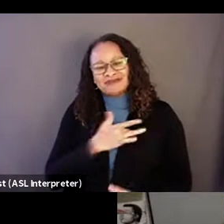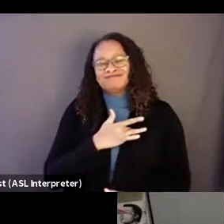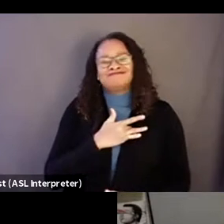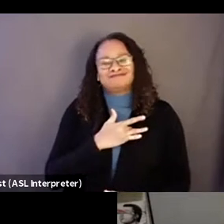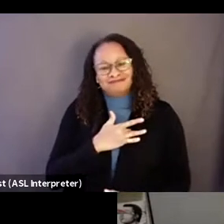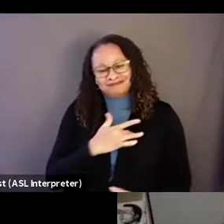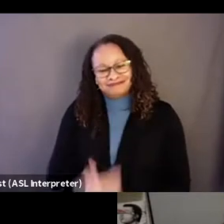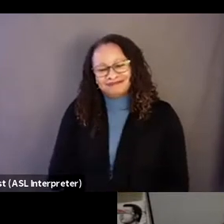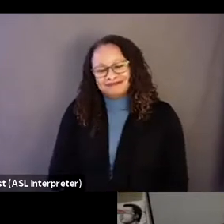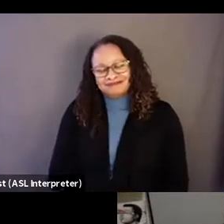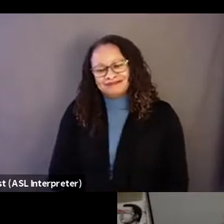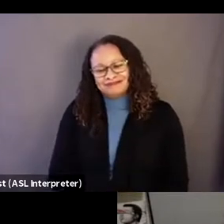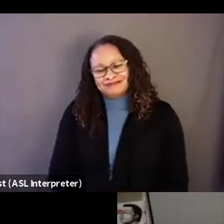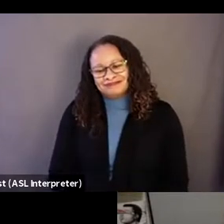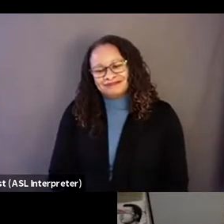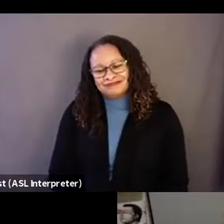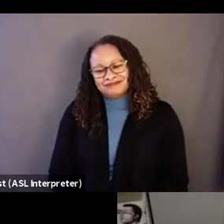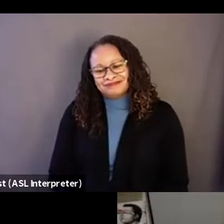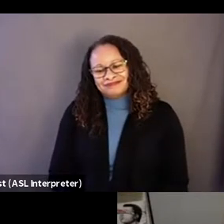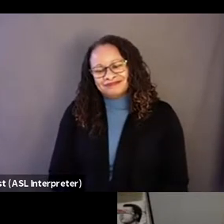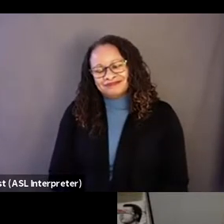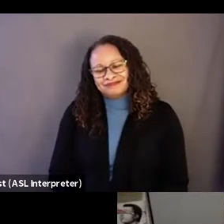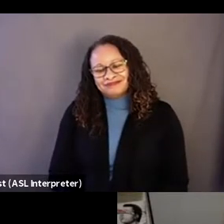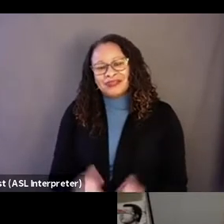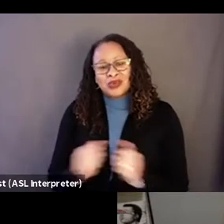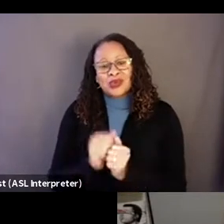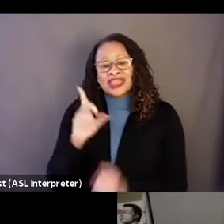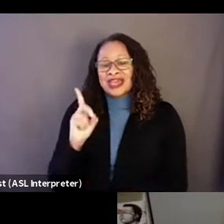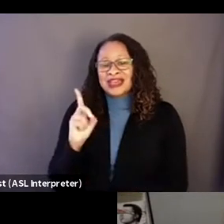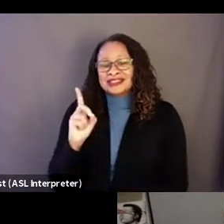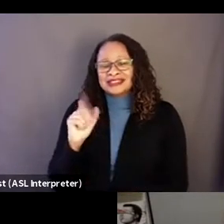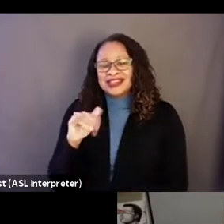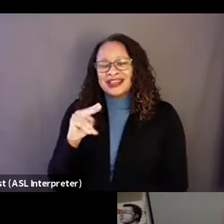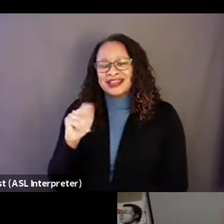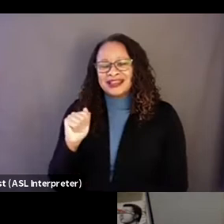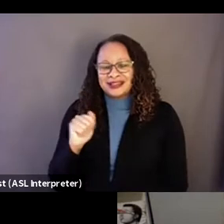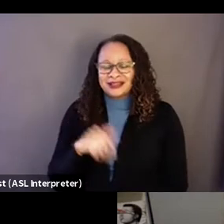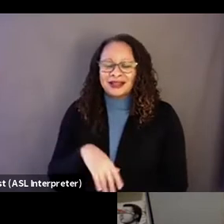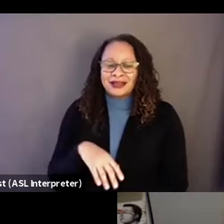Well, mine was with Diana. The whole film, I loved the whole film. It was perfectly done.